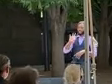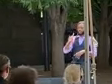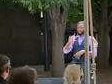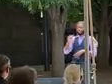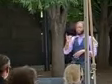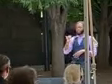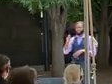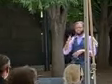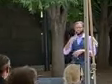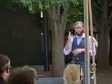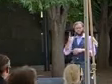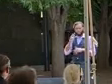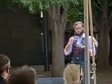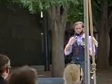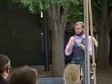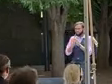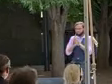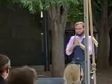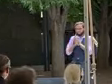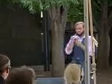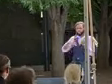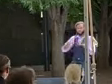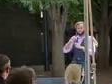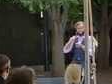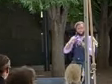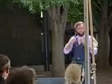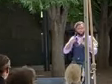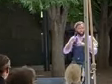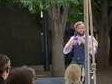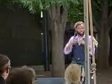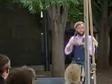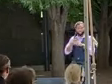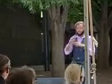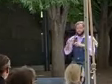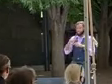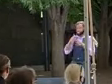to keep each other motivated especially during those years working to secure the wheelchair statue...